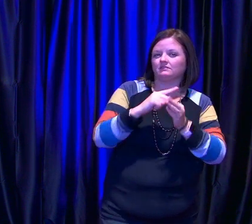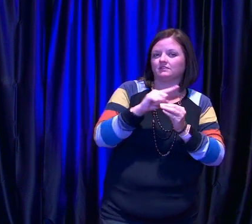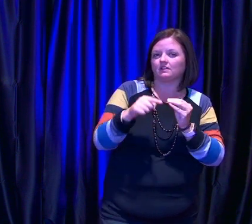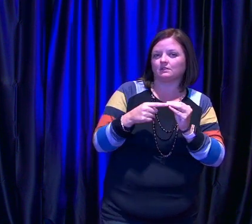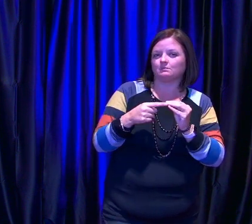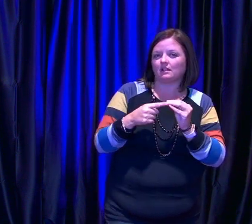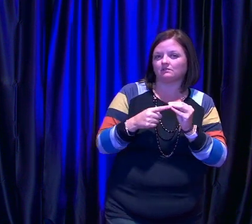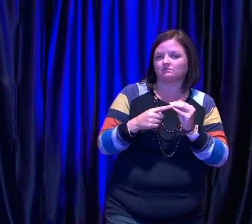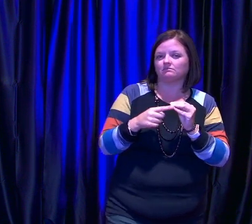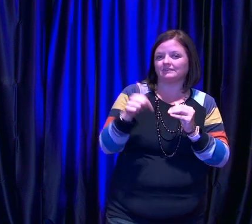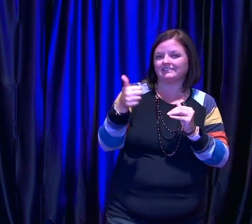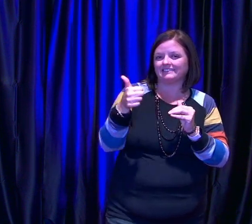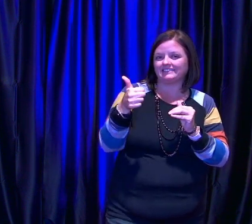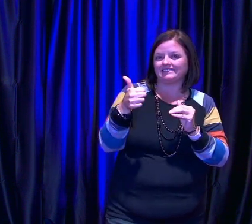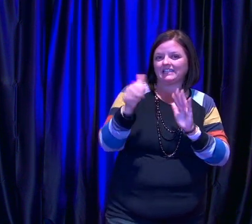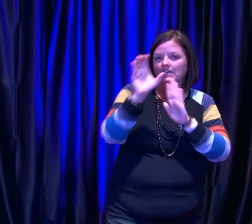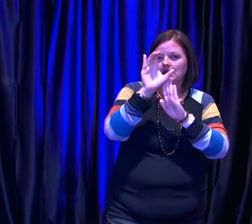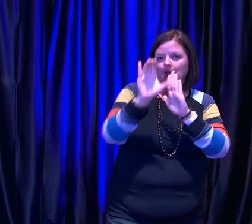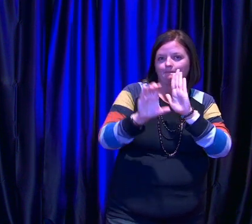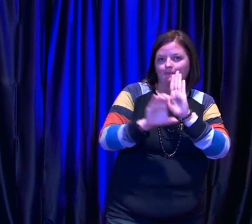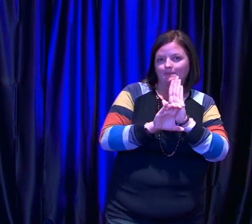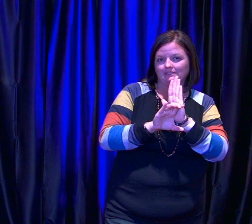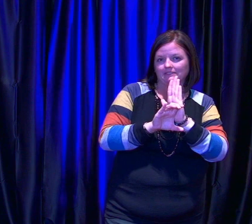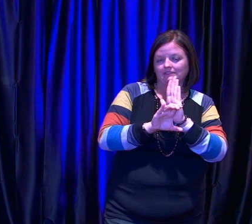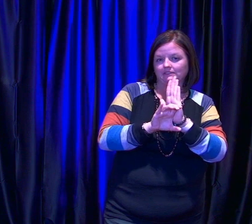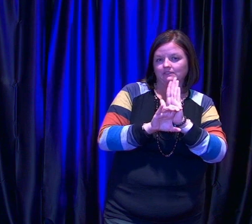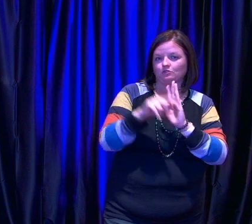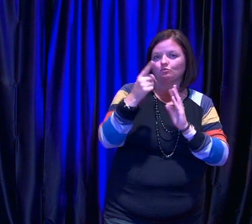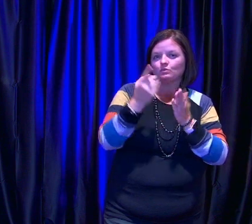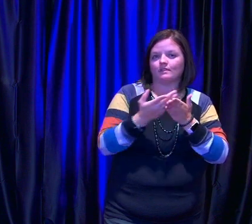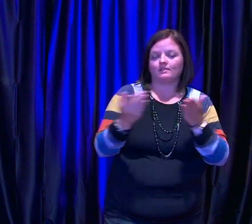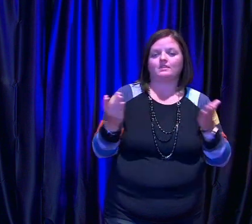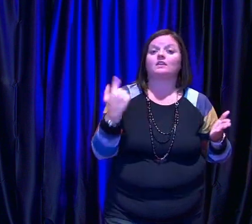the ten commandments and one of the things that we see